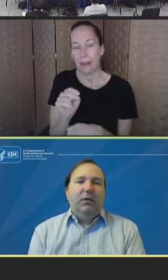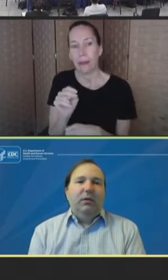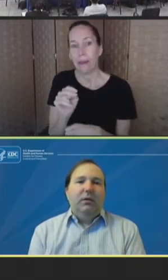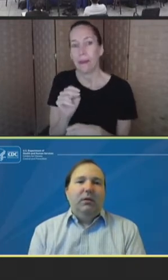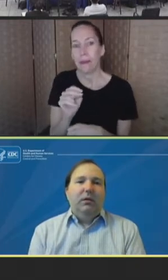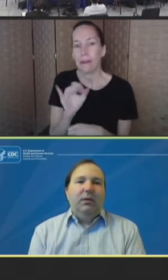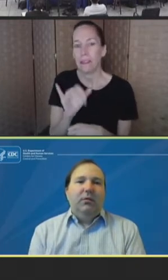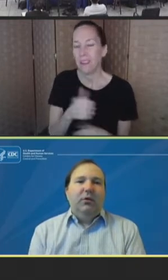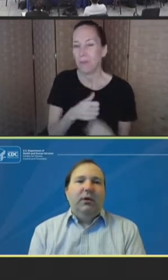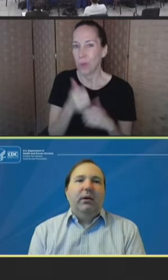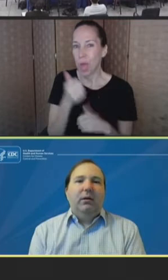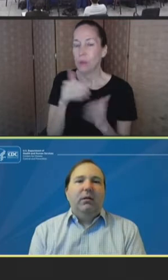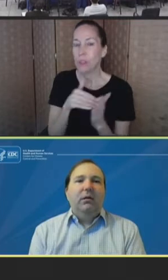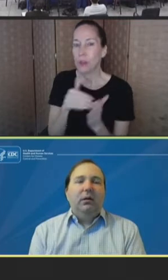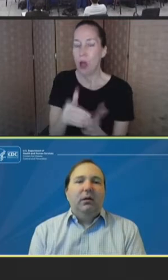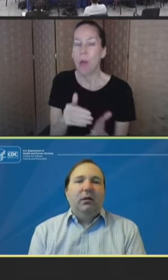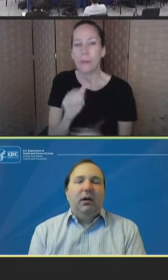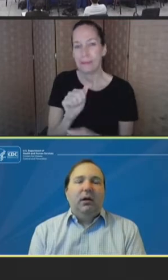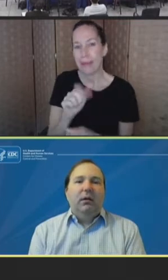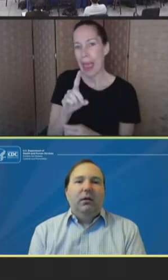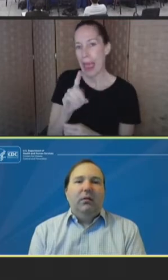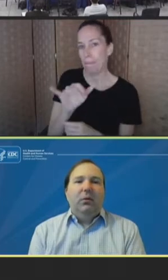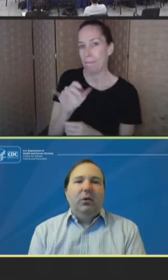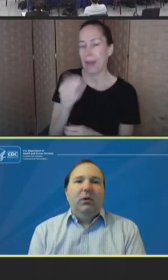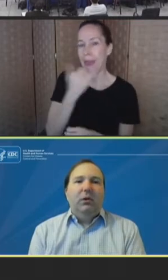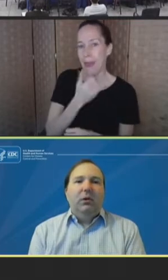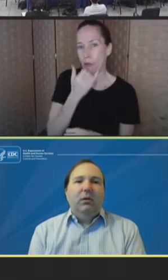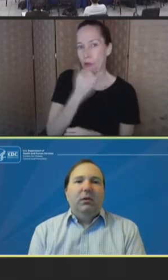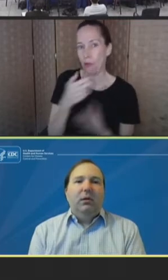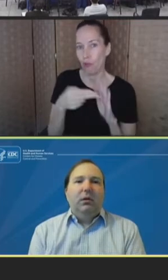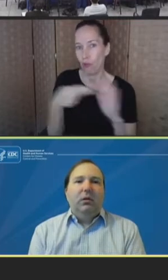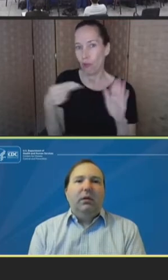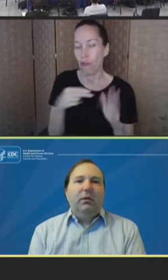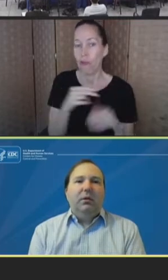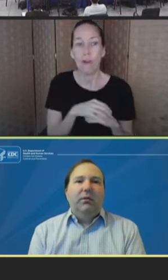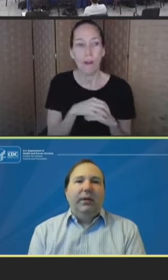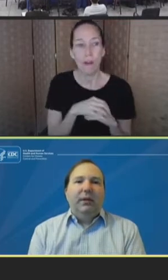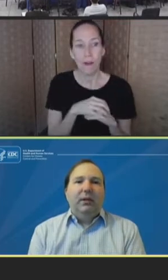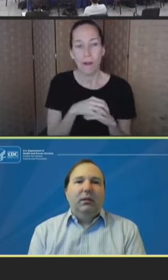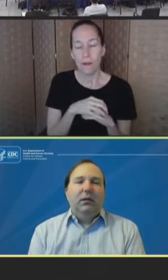considered an administration error. And early in the use of the vaccine, there